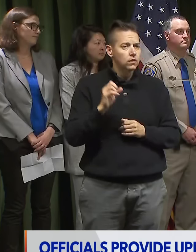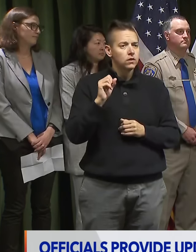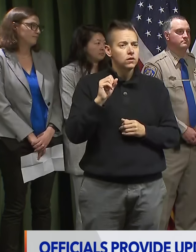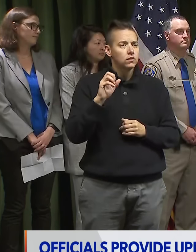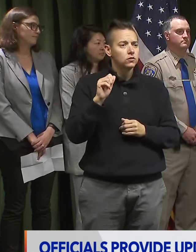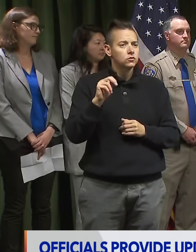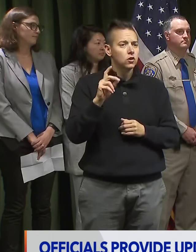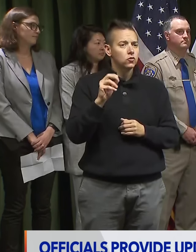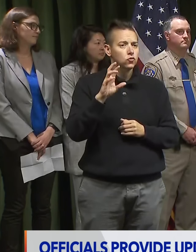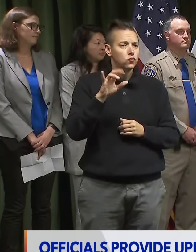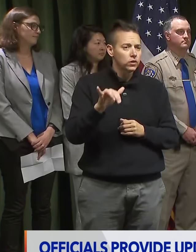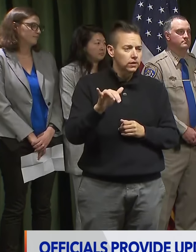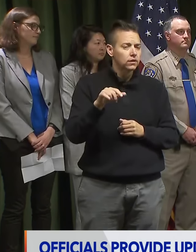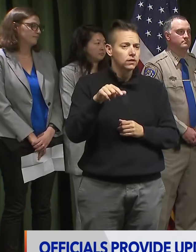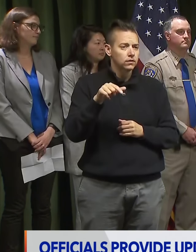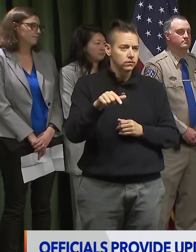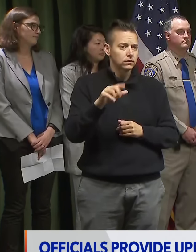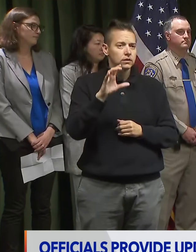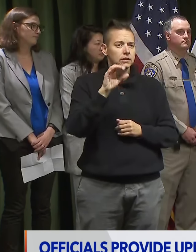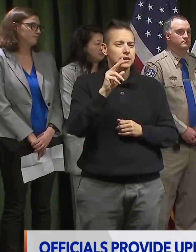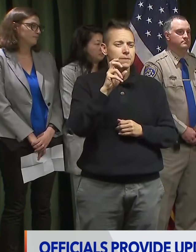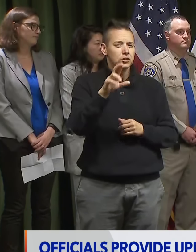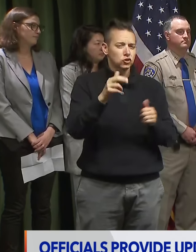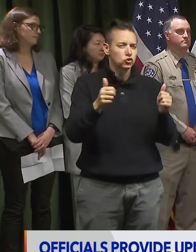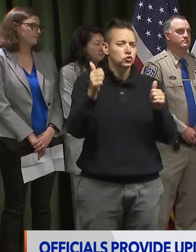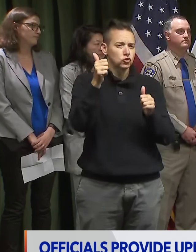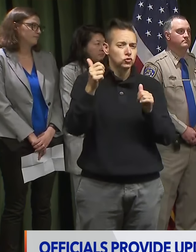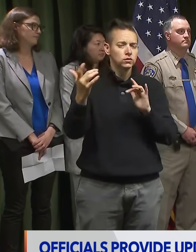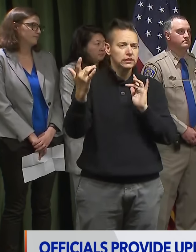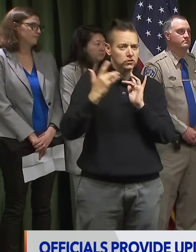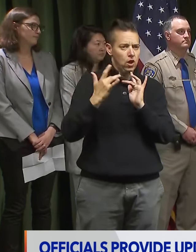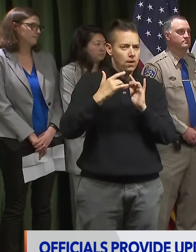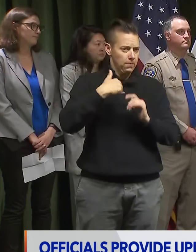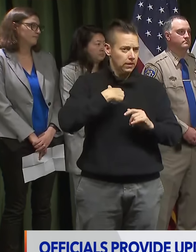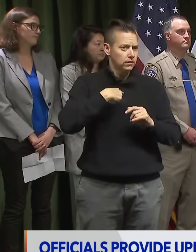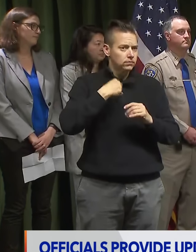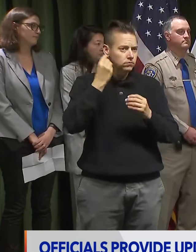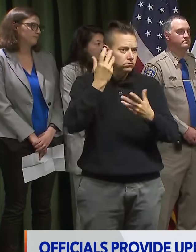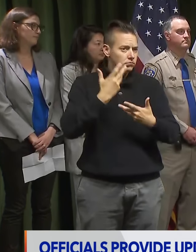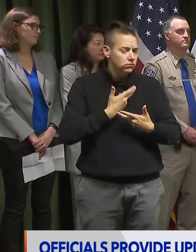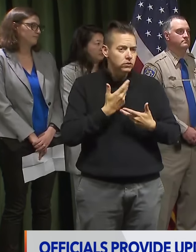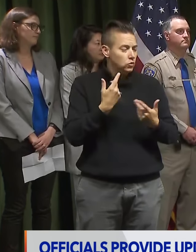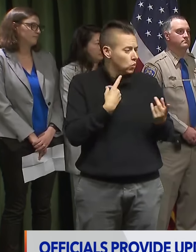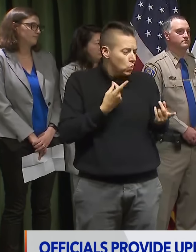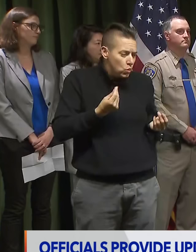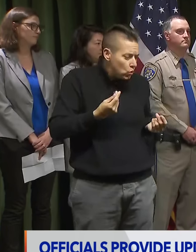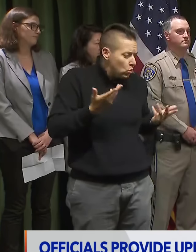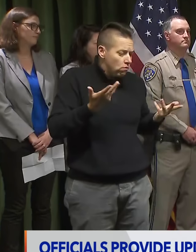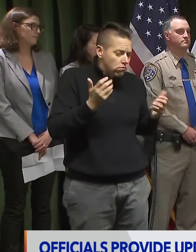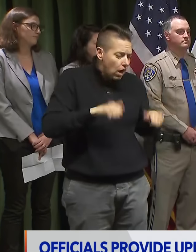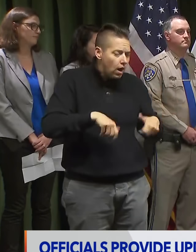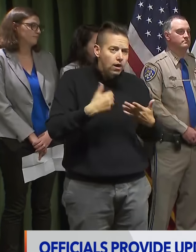DO WANT TO MENTION ABOUT THE CHP SHAWN CURRIE, THE COMMISSIONER OF THE CALIFORNIA